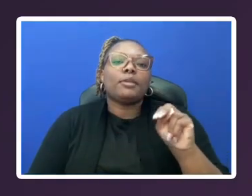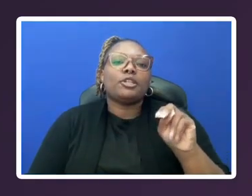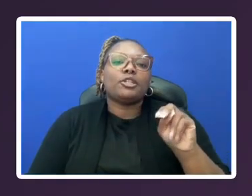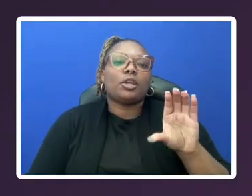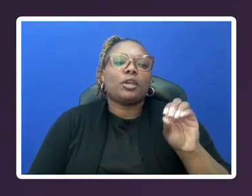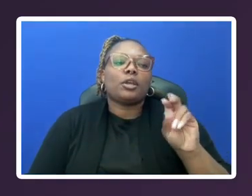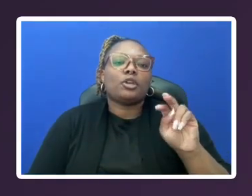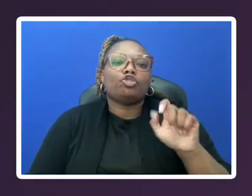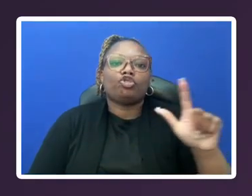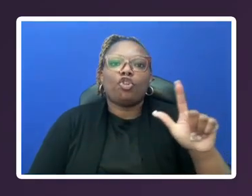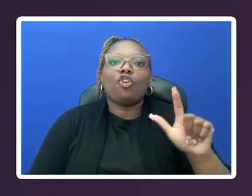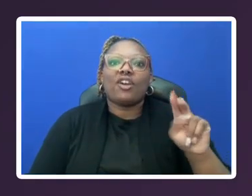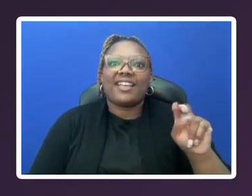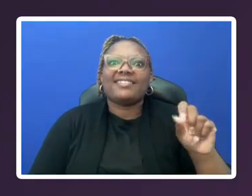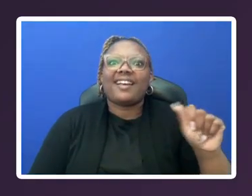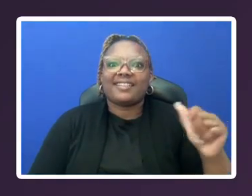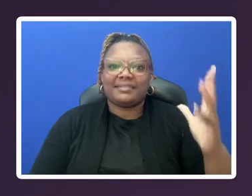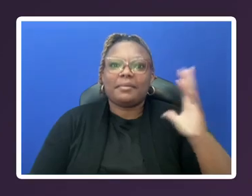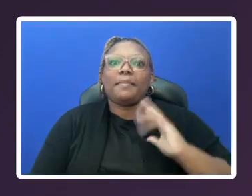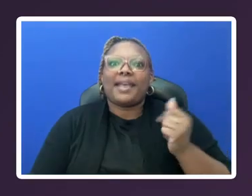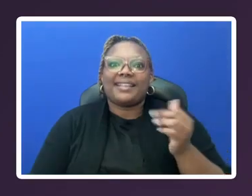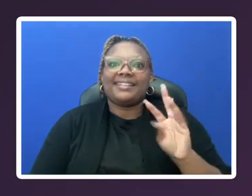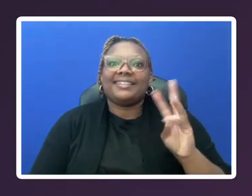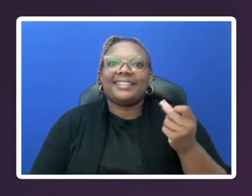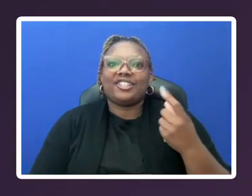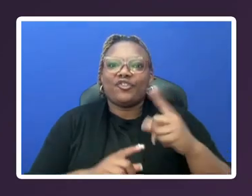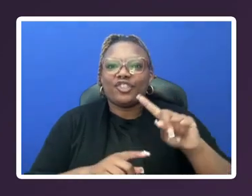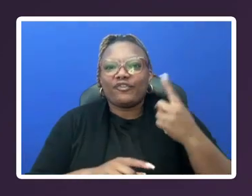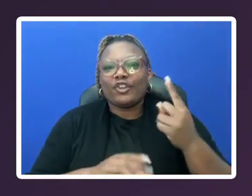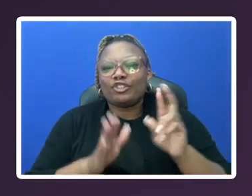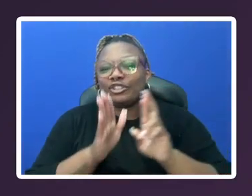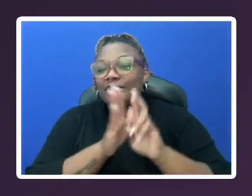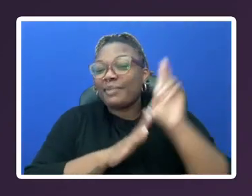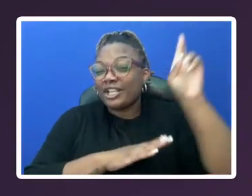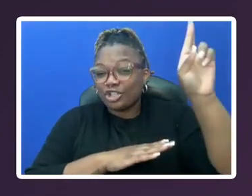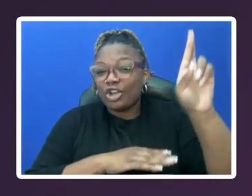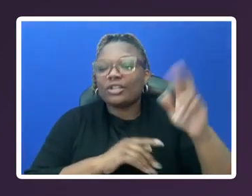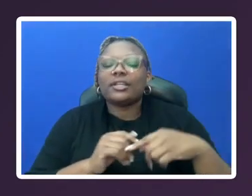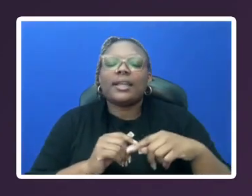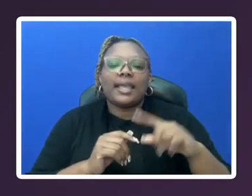first space launch. And these are two details taken from the original photograph, one showing